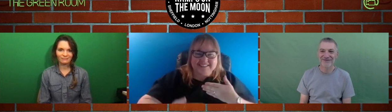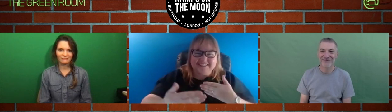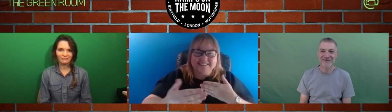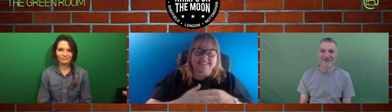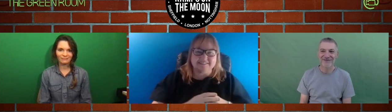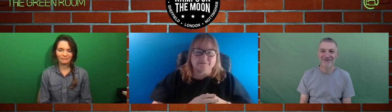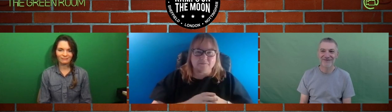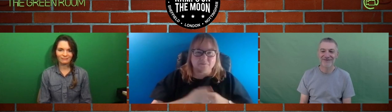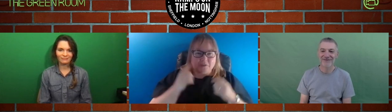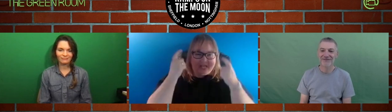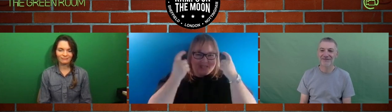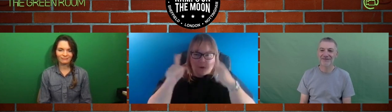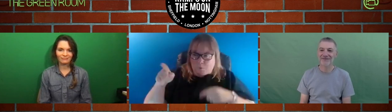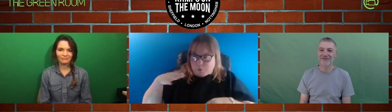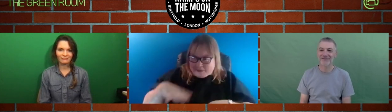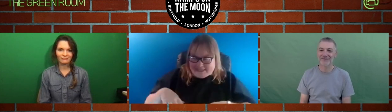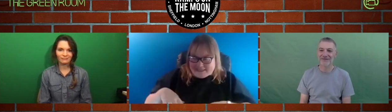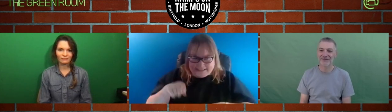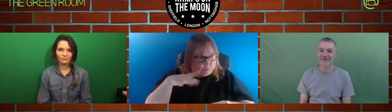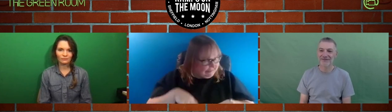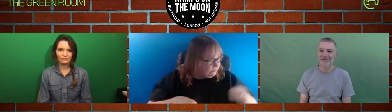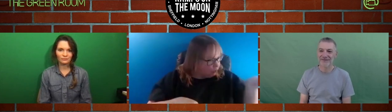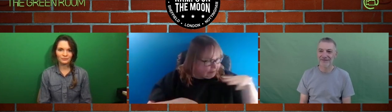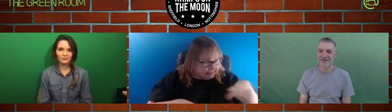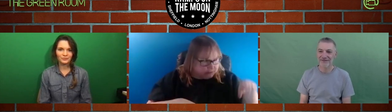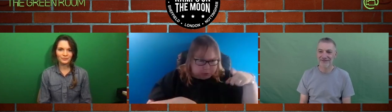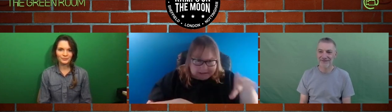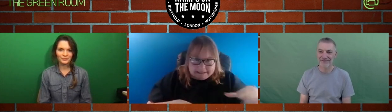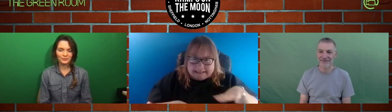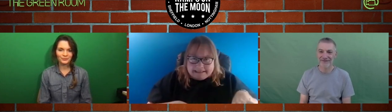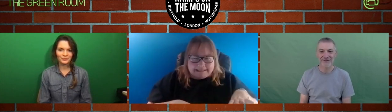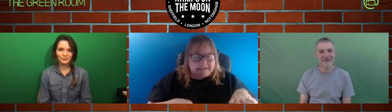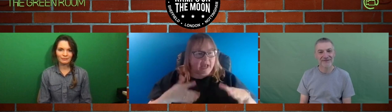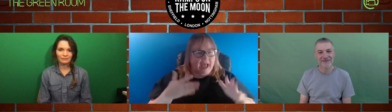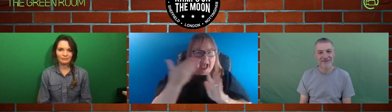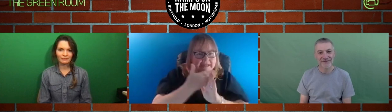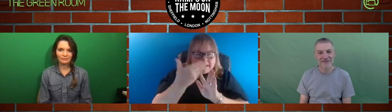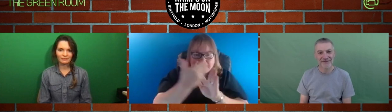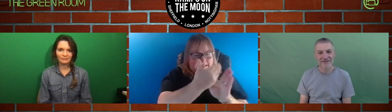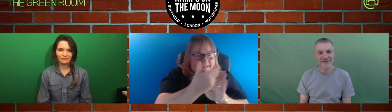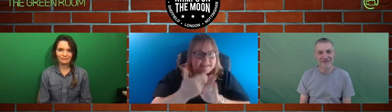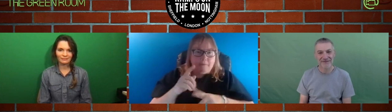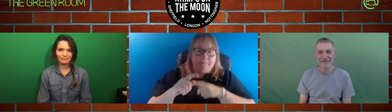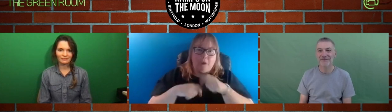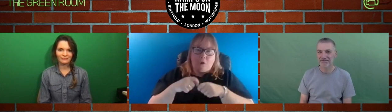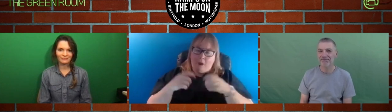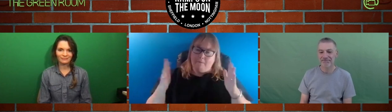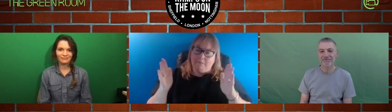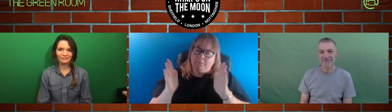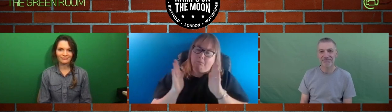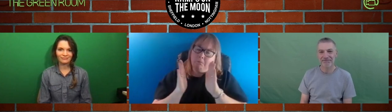needs and what access everyone has you get really close really quickly, don't you? Yeah KP: How do you feel now